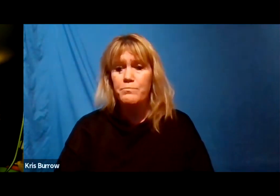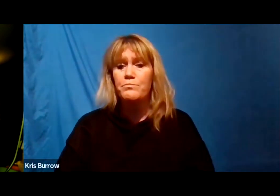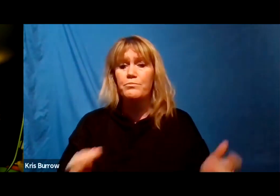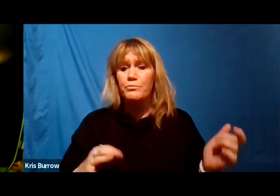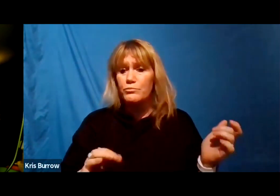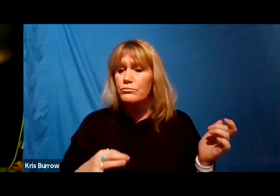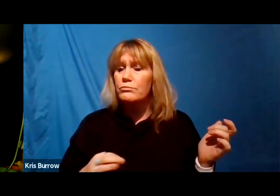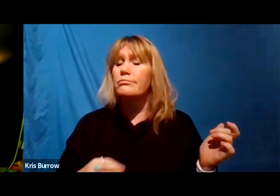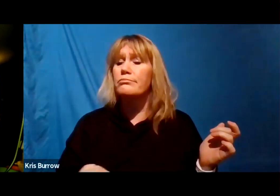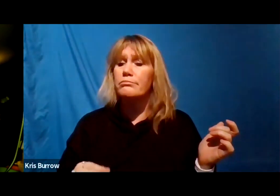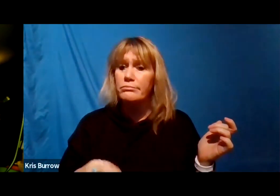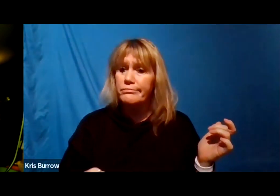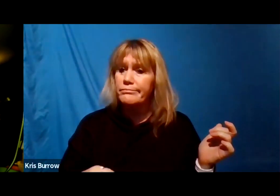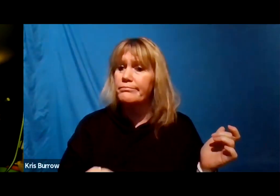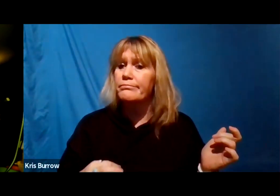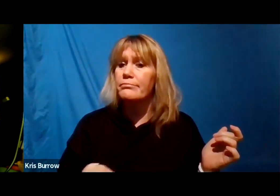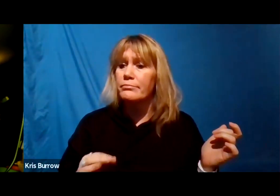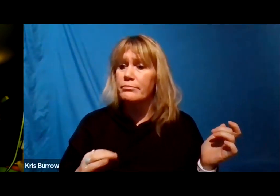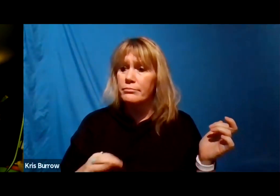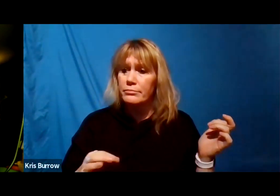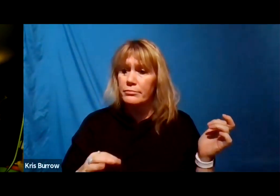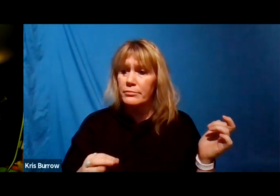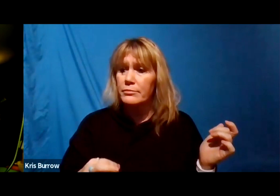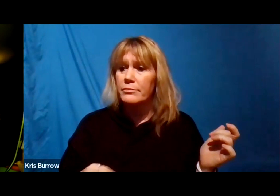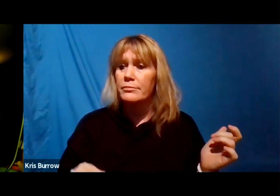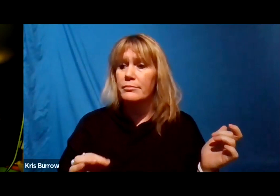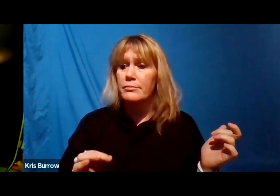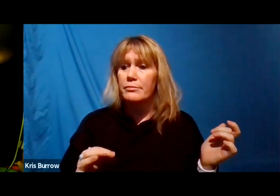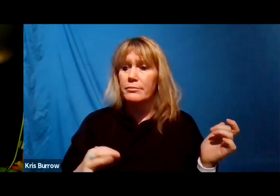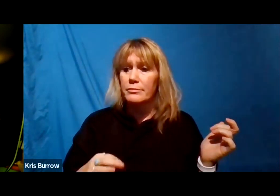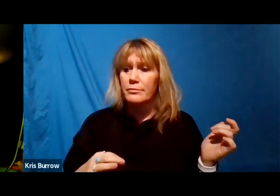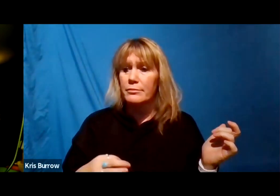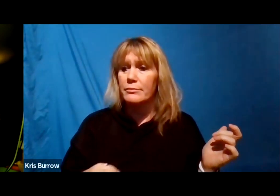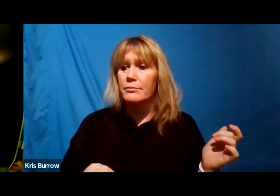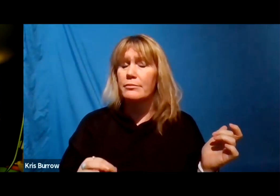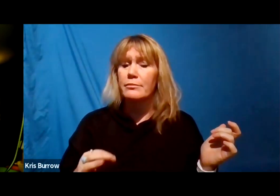what you are.